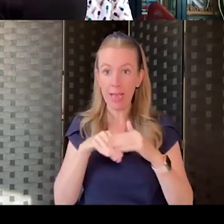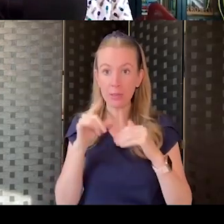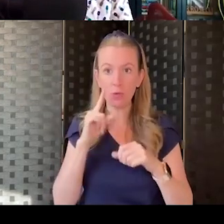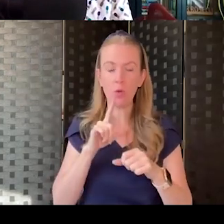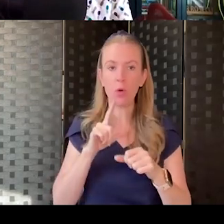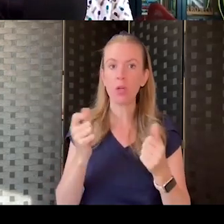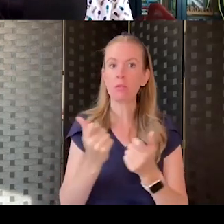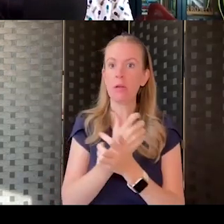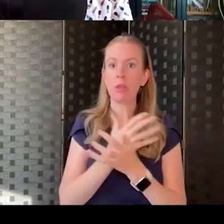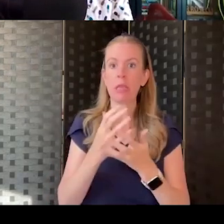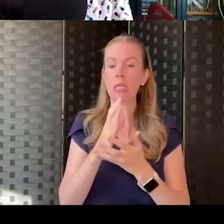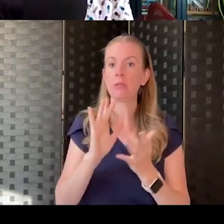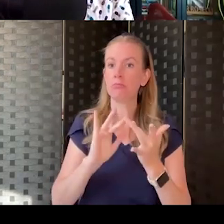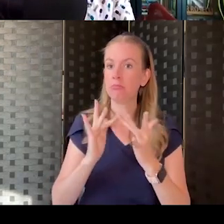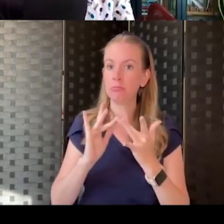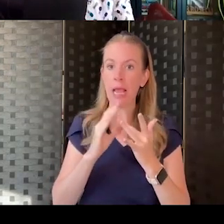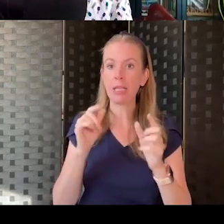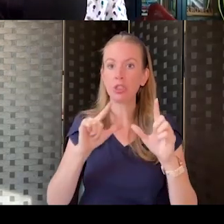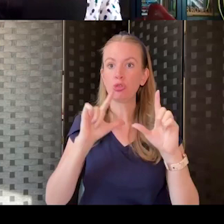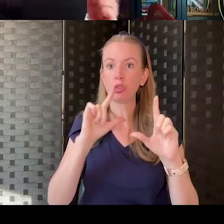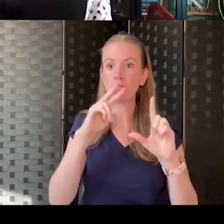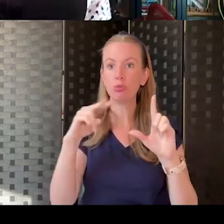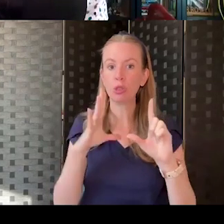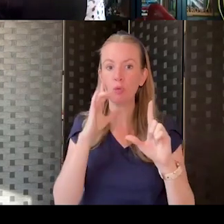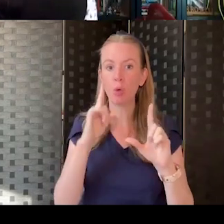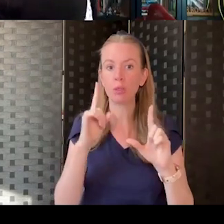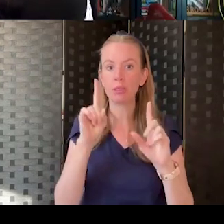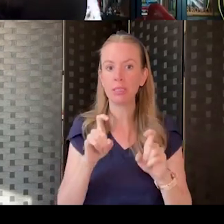browsers and screen readers for testing, I have a weird tool that might help,